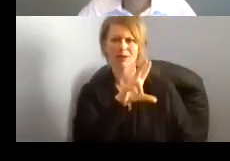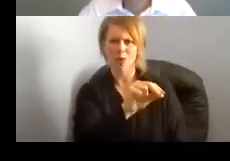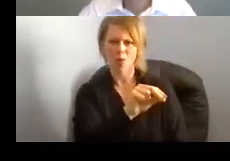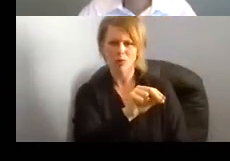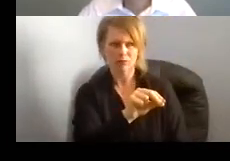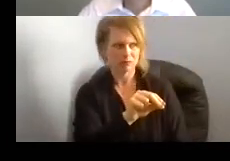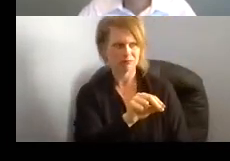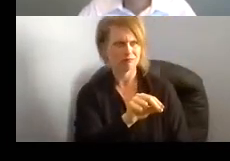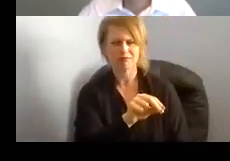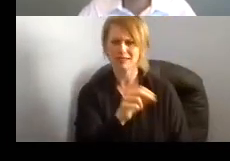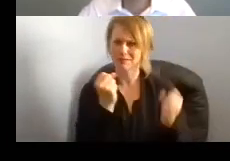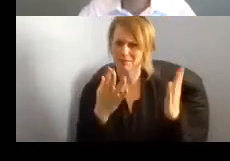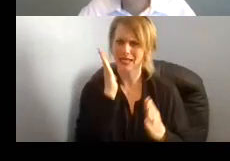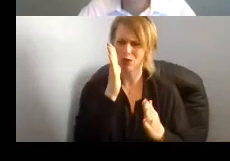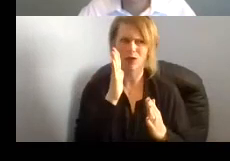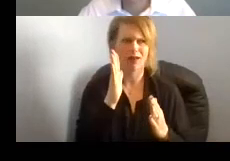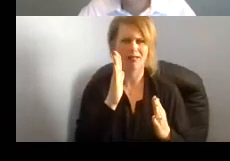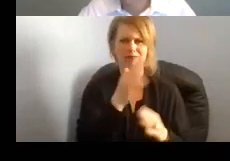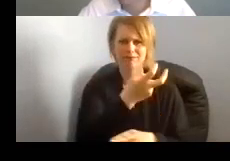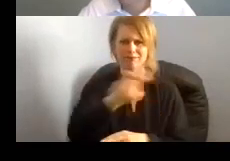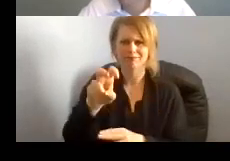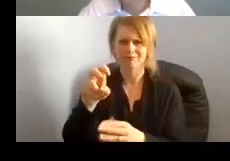many of them, and no one’s going to do that for them.